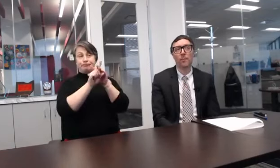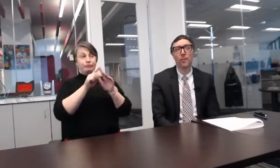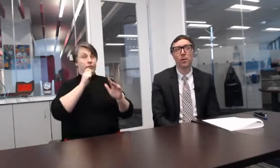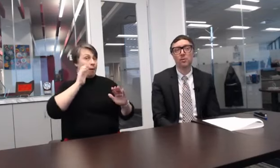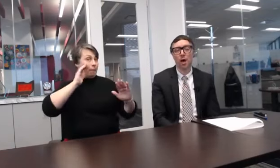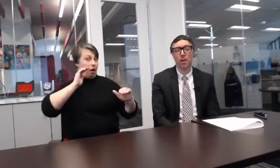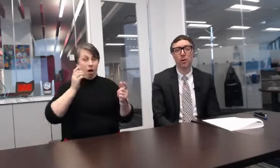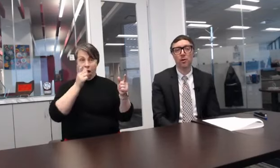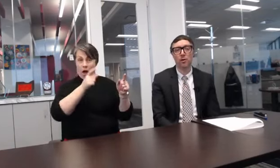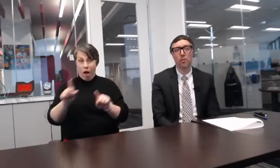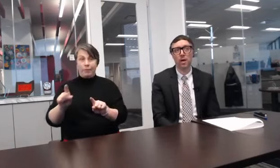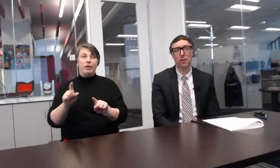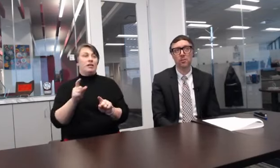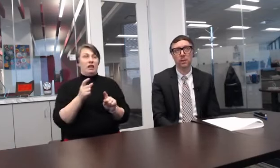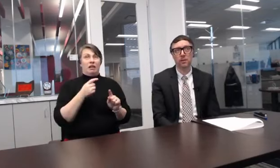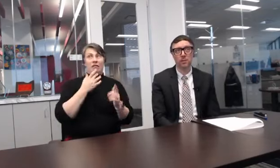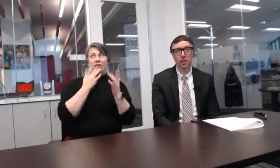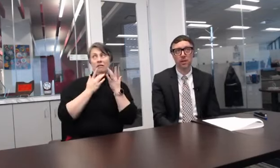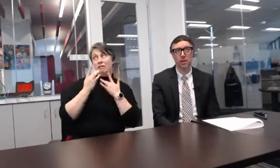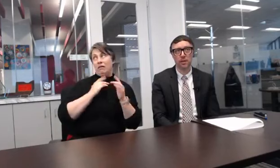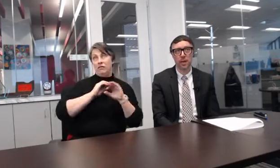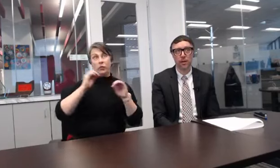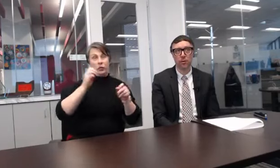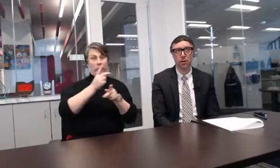The most common way to meet this Immediate Need category